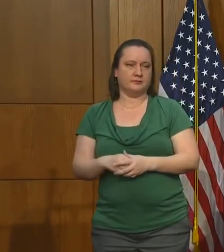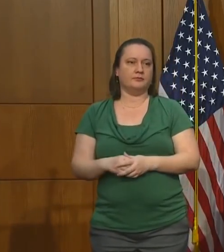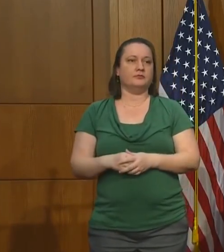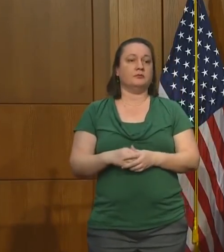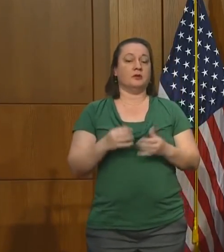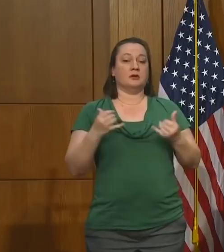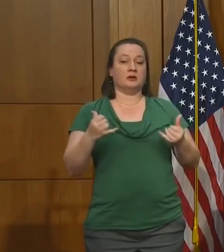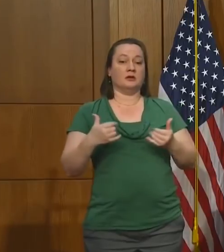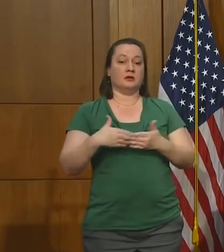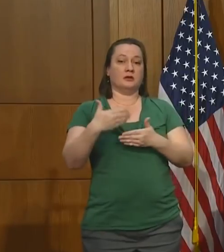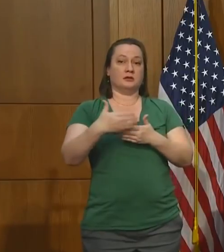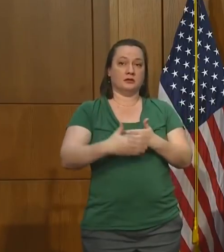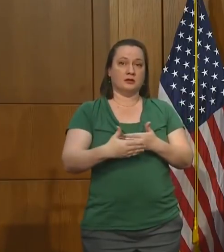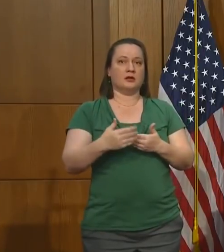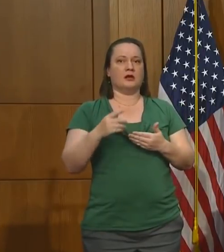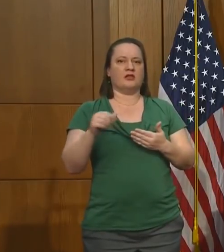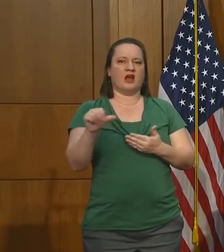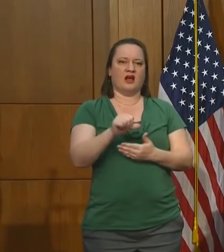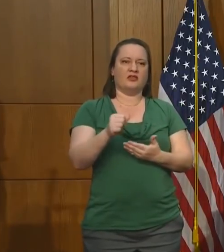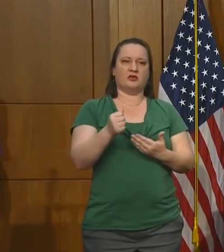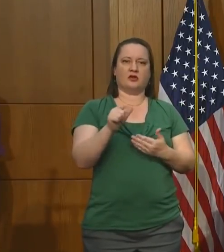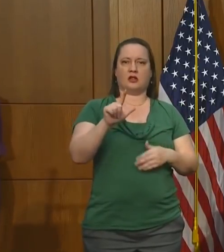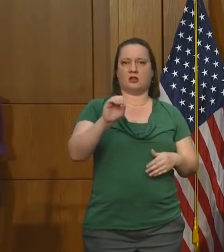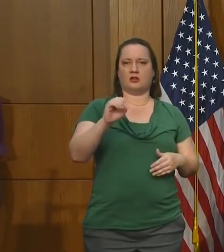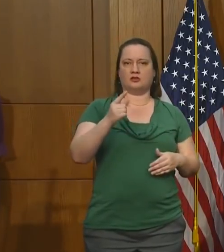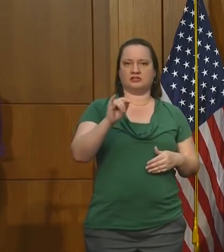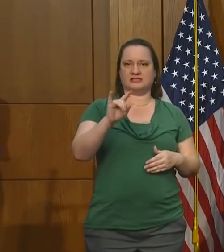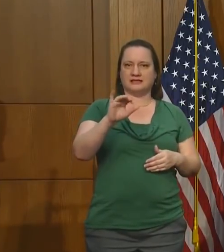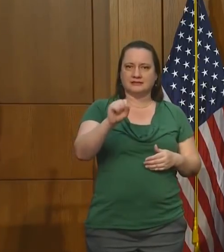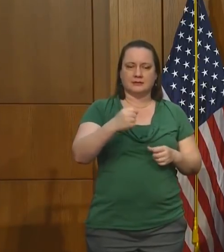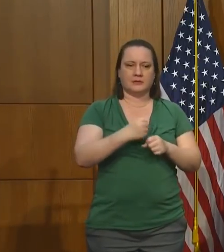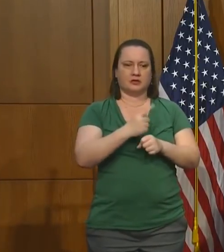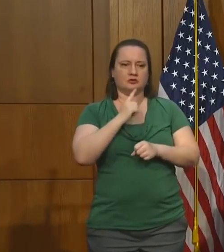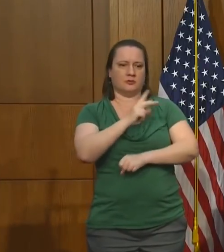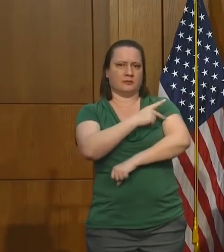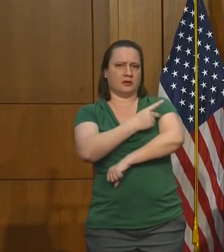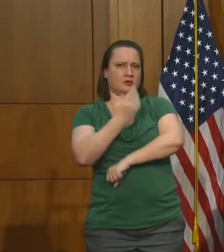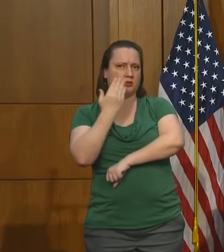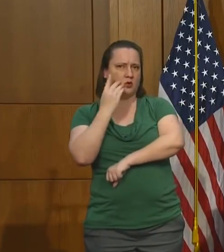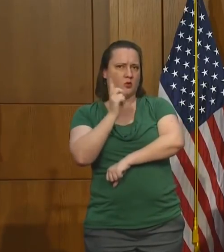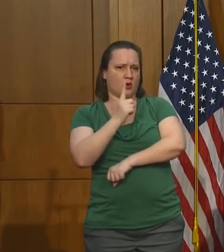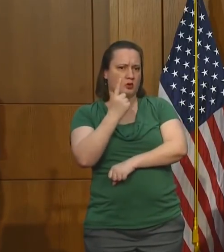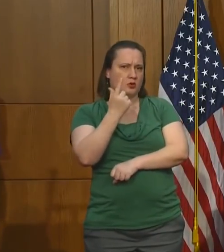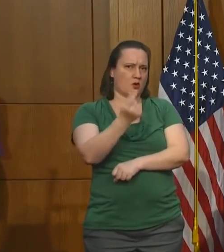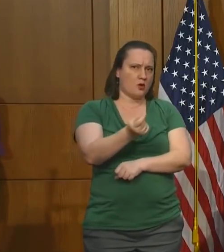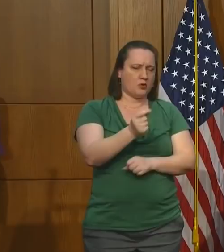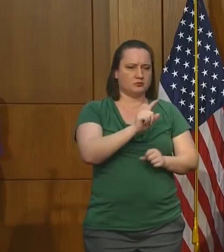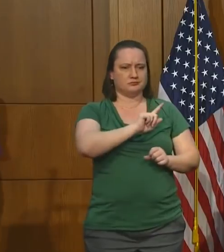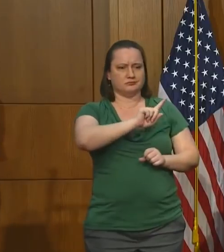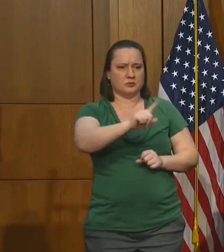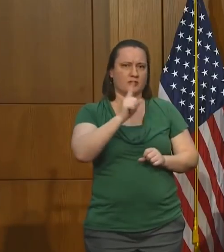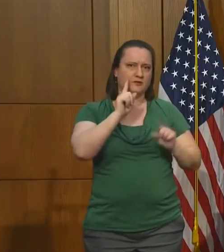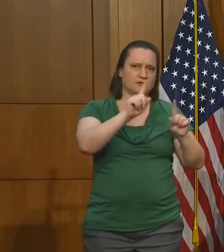HAVE THE LAB CAPACITY NOW IN TERMS OF LABORATORIES THAT CAN DO THE TESTS THAT ARE DONE IN VIRGINIA WE NEED TO CONTINUE TO WORK ON THOSE OTHER THINGS WE